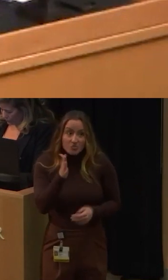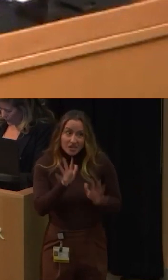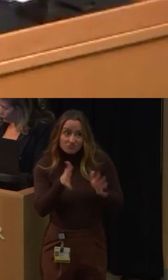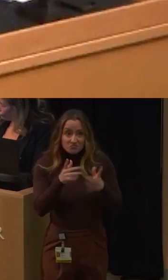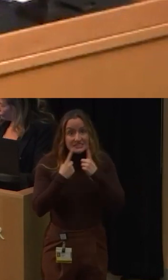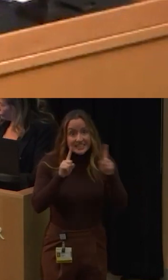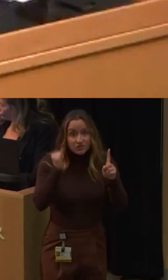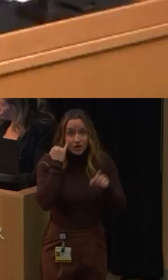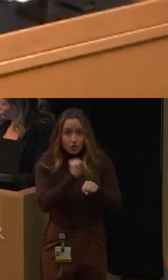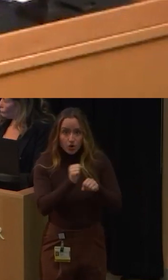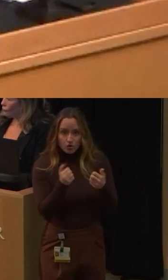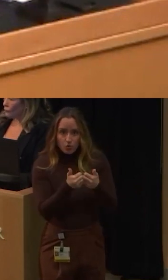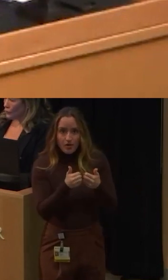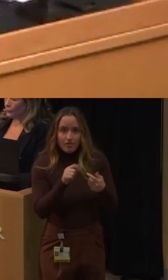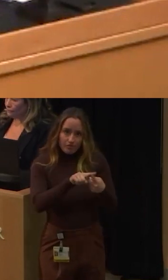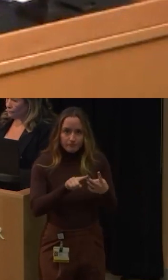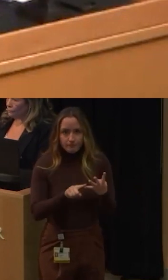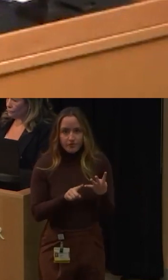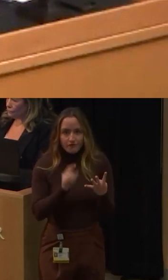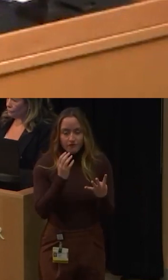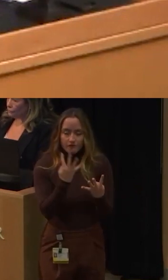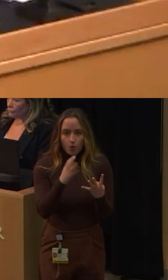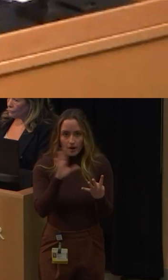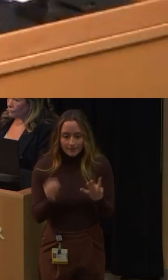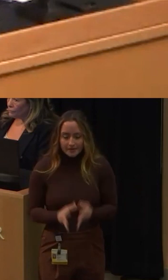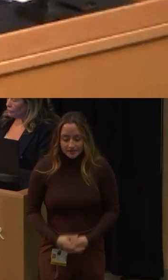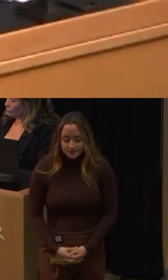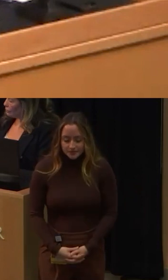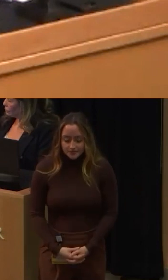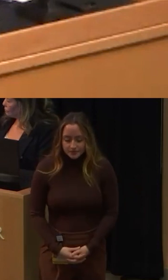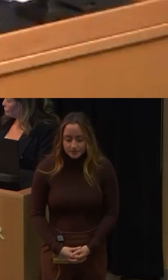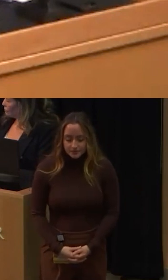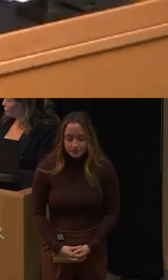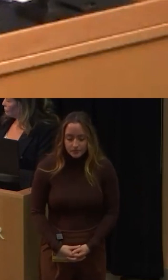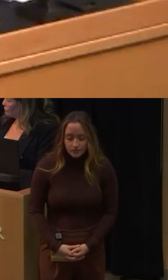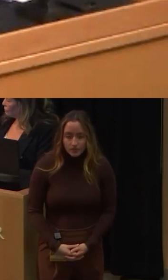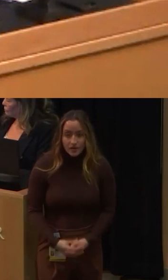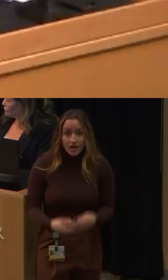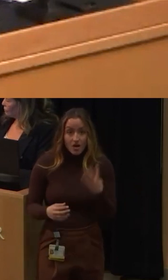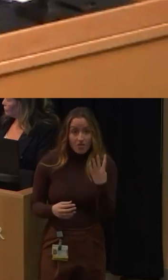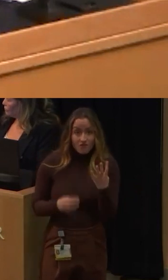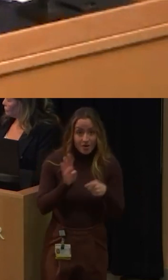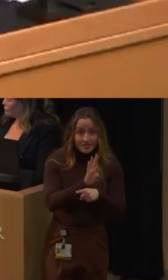and we didn't see this level of poverty. Those businesses are all essentially gone at this point,